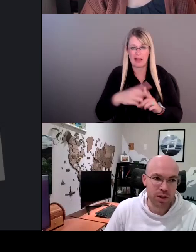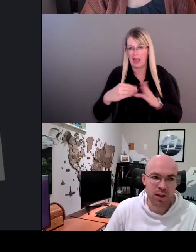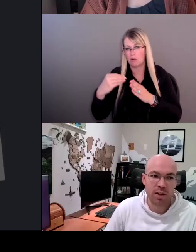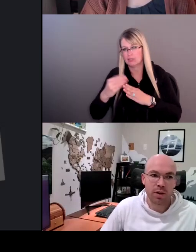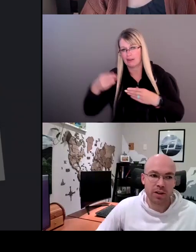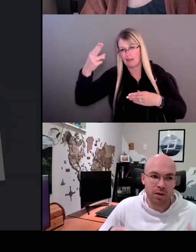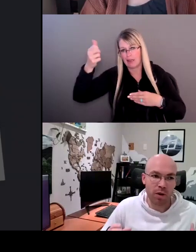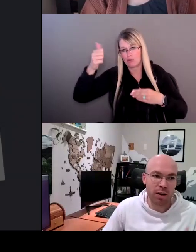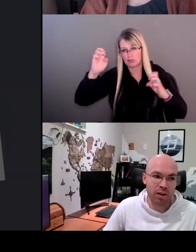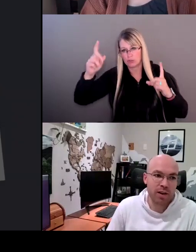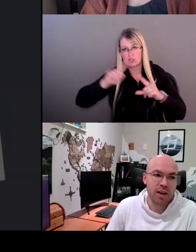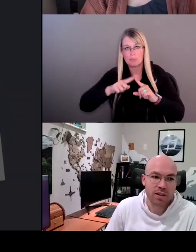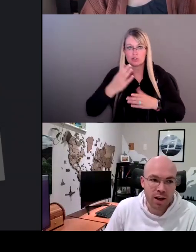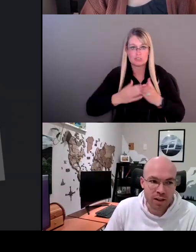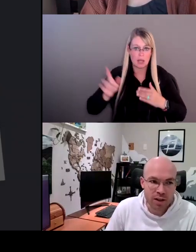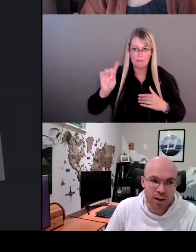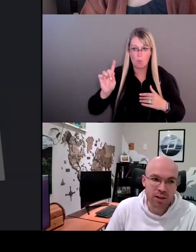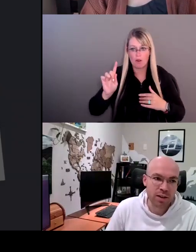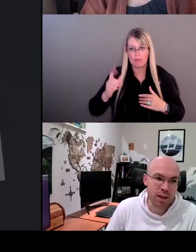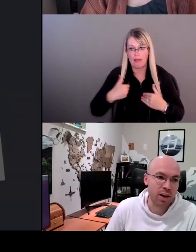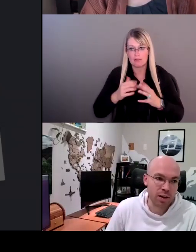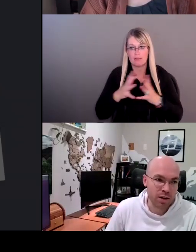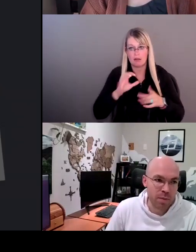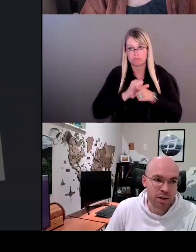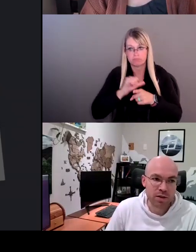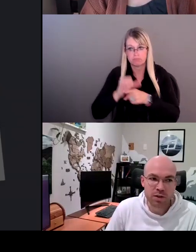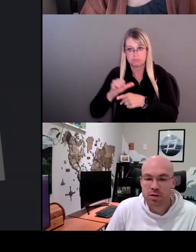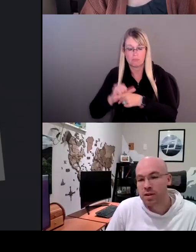but when you are somewhere that has a lot of jargon, medical school or